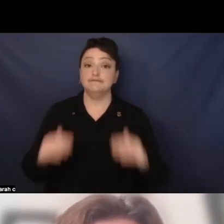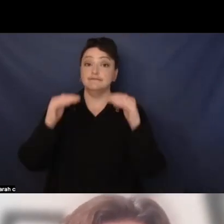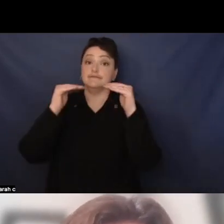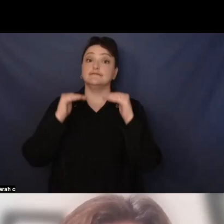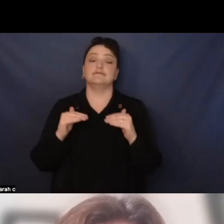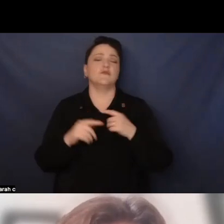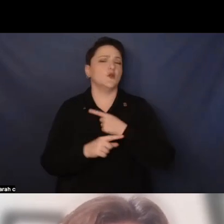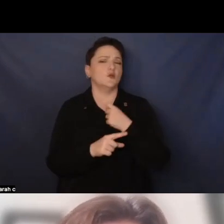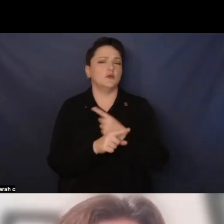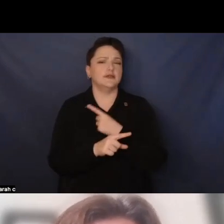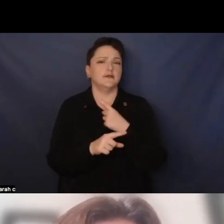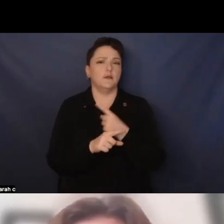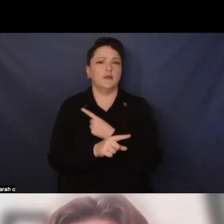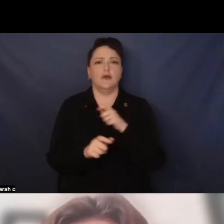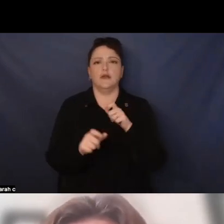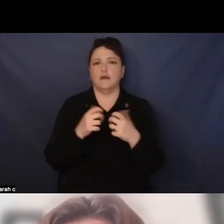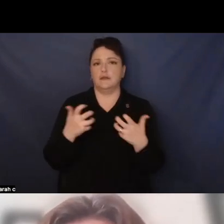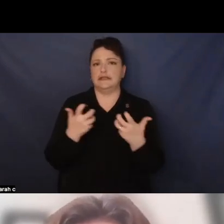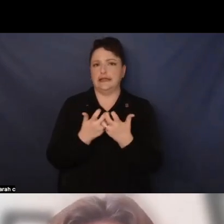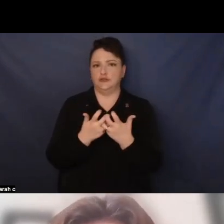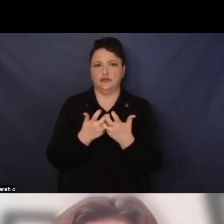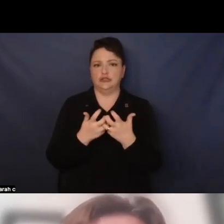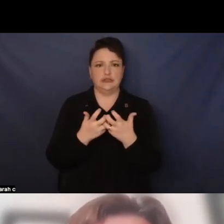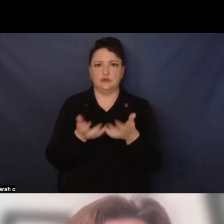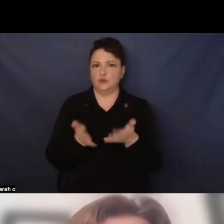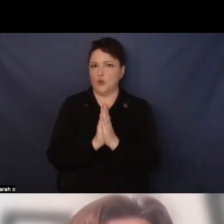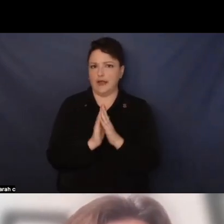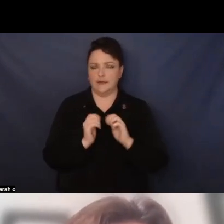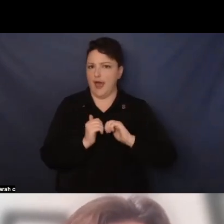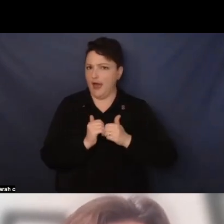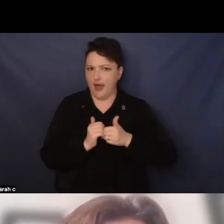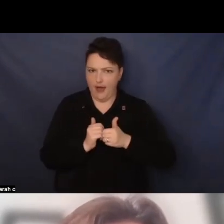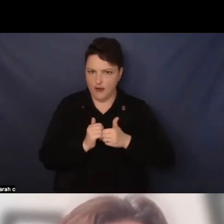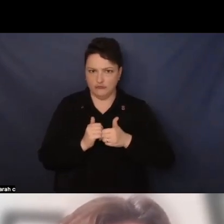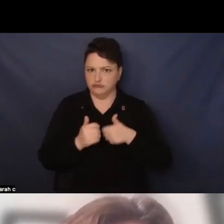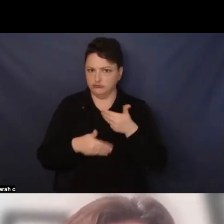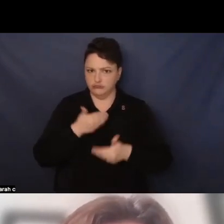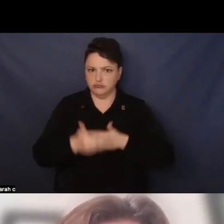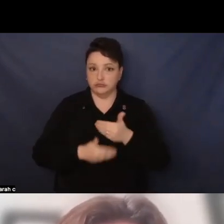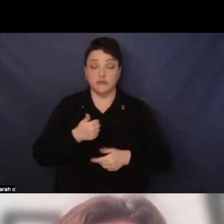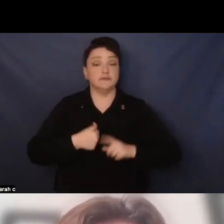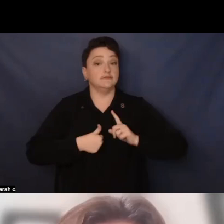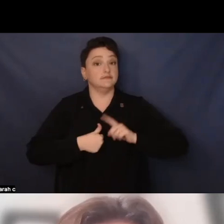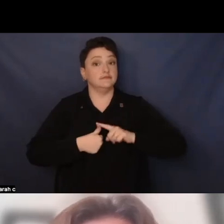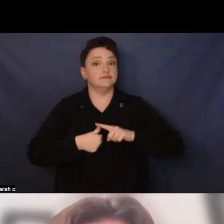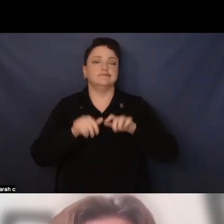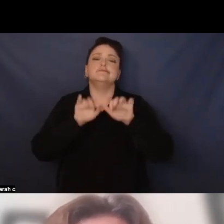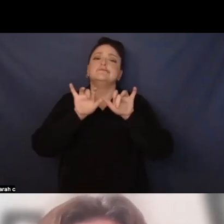accommodation requests. So the first thing is, you want it to be in writing. You want it to be in a